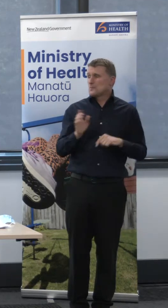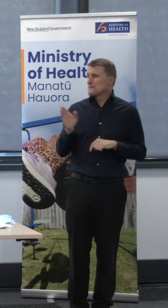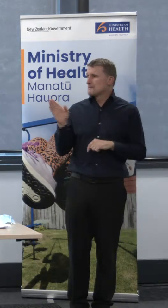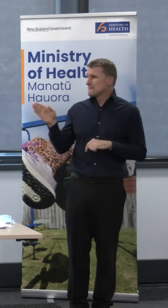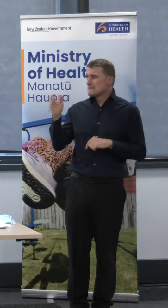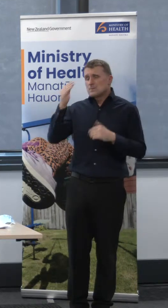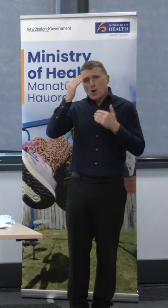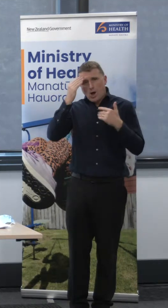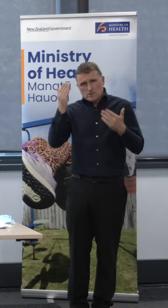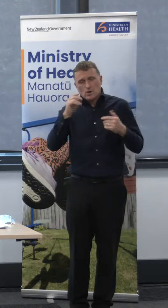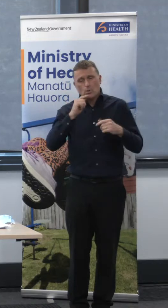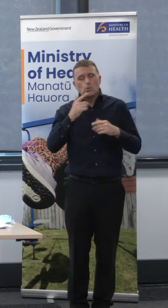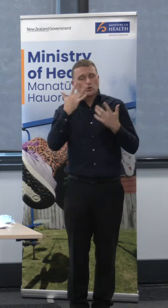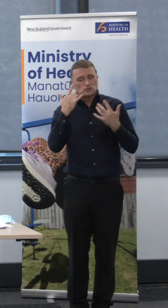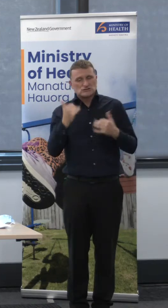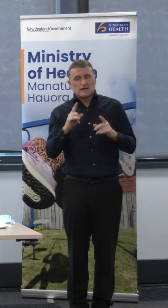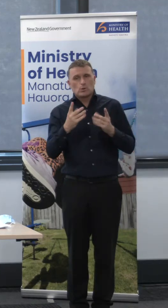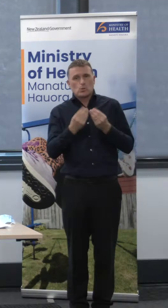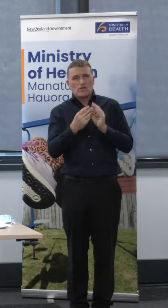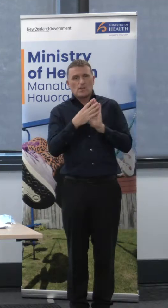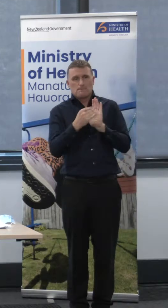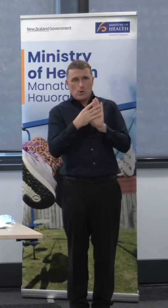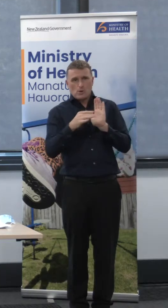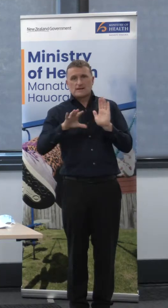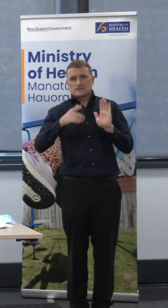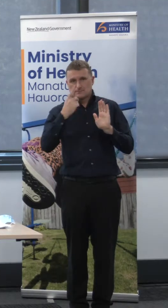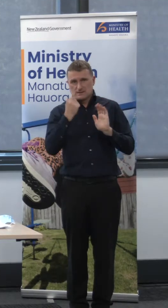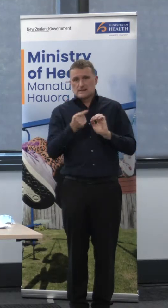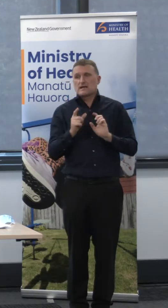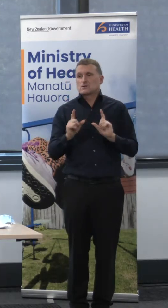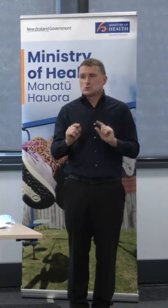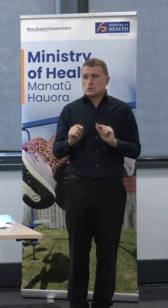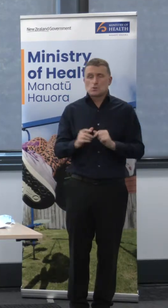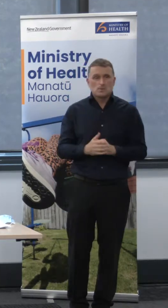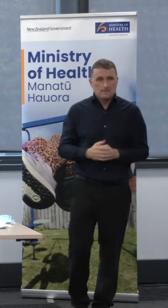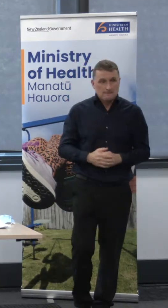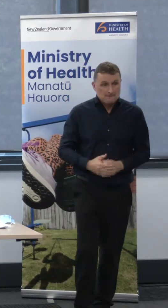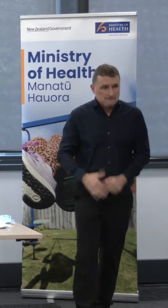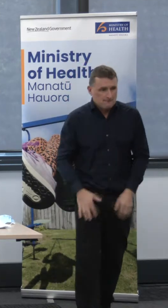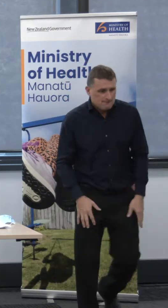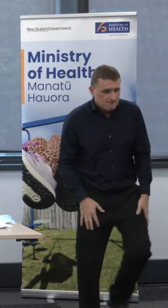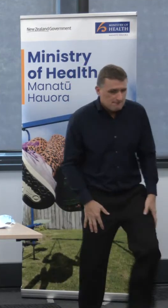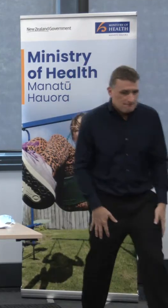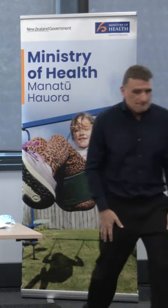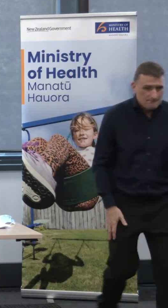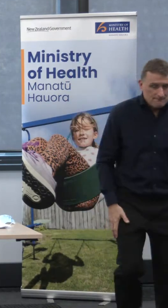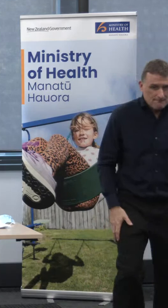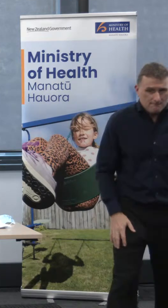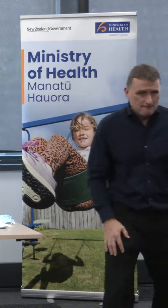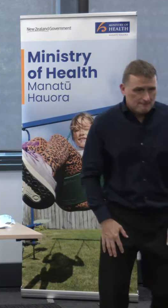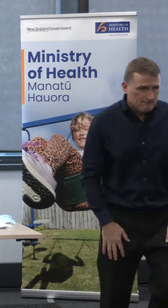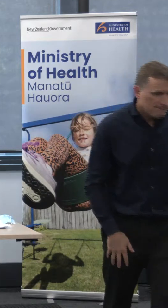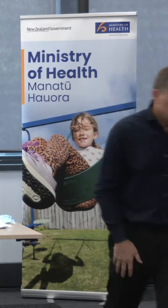Is that more than half a Nw Zealand? I do not believe so at this point, but I would have to